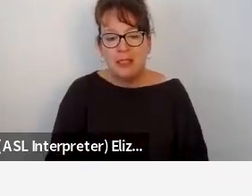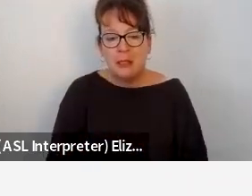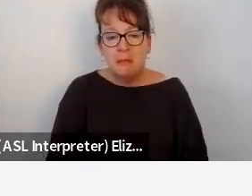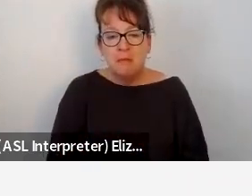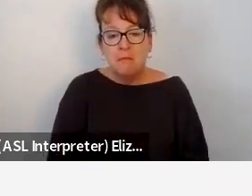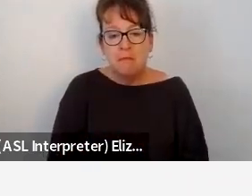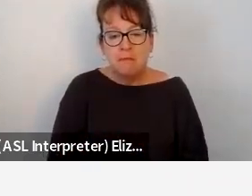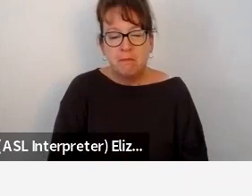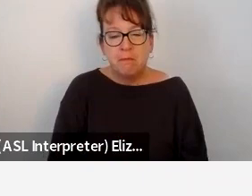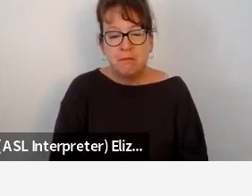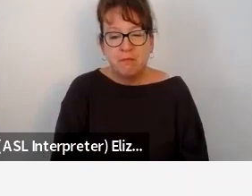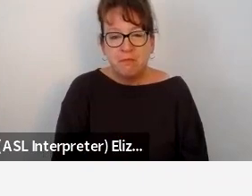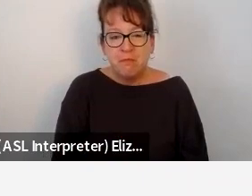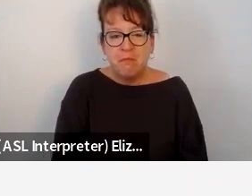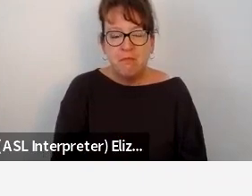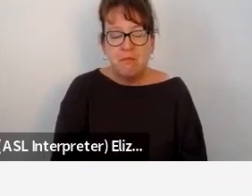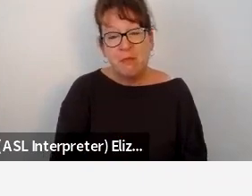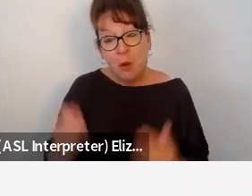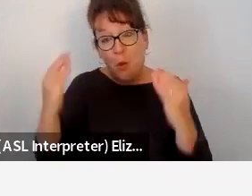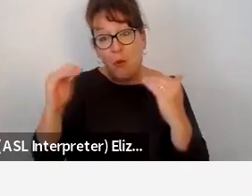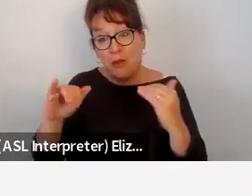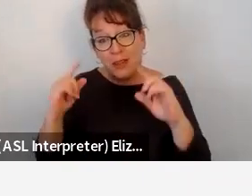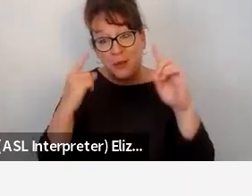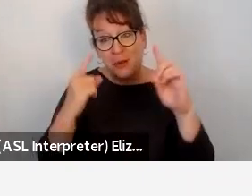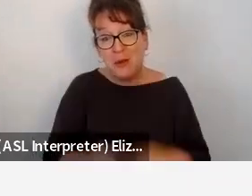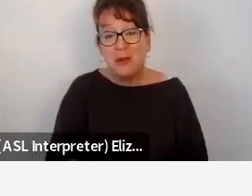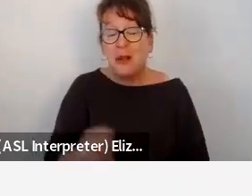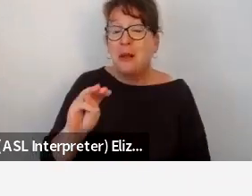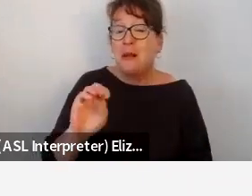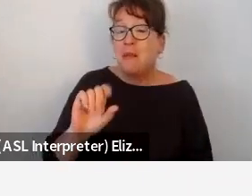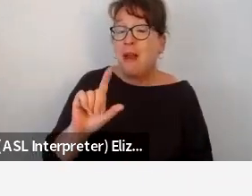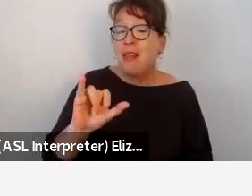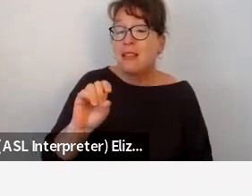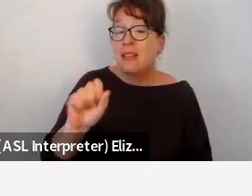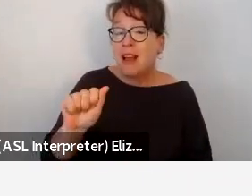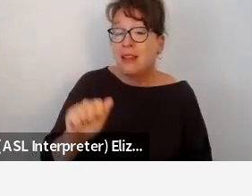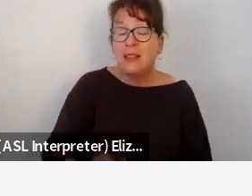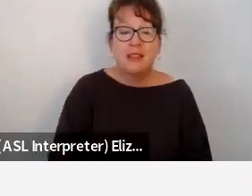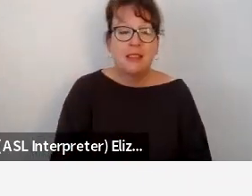recognizing that planning can take time. And we want to be able to support really thoughtful planning and